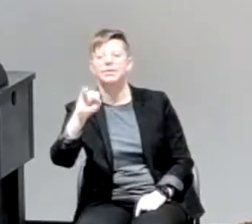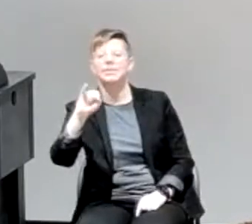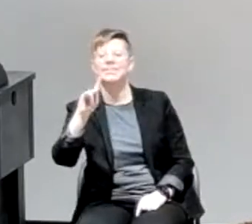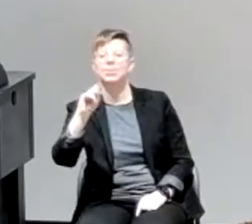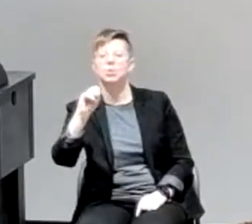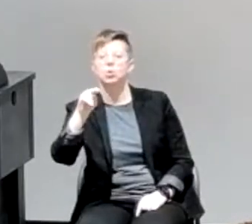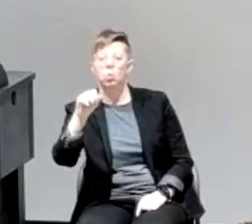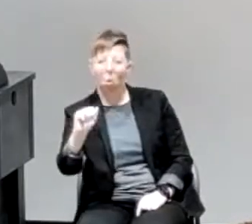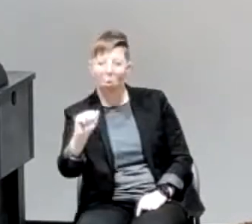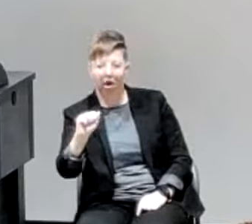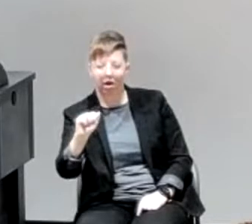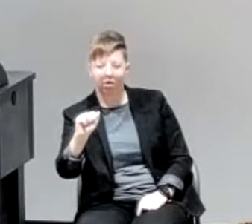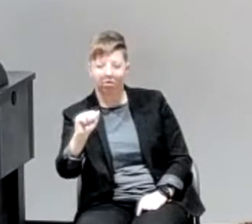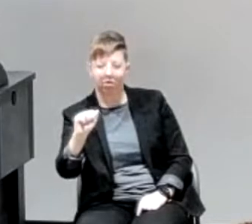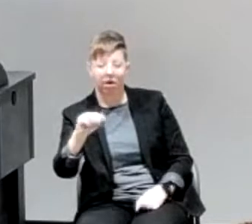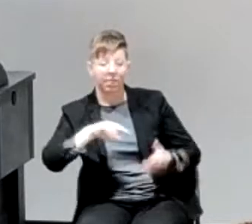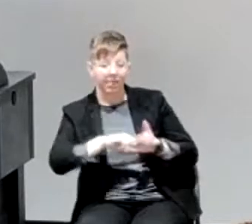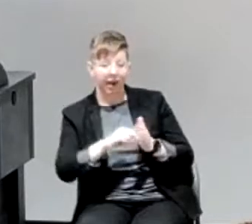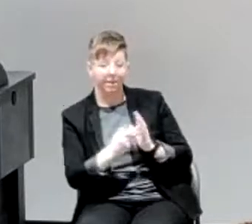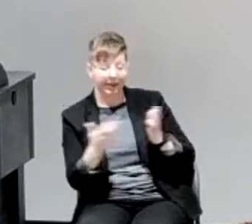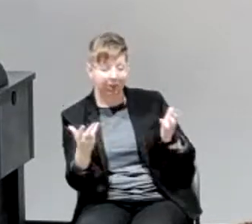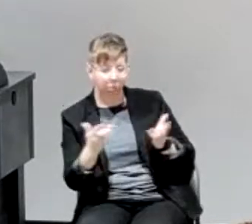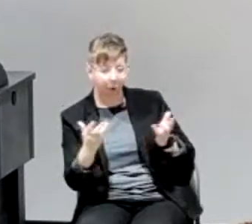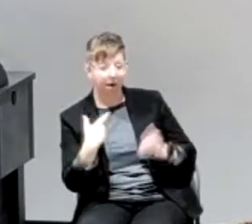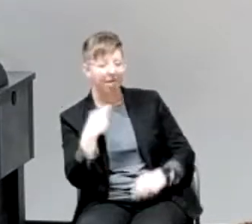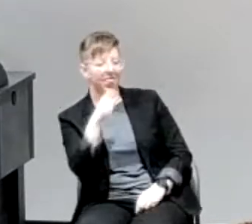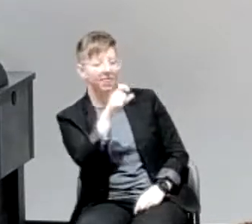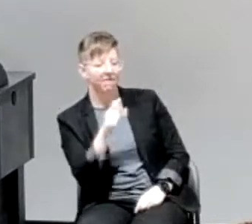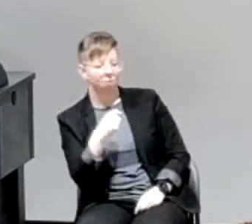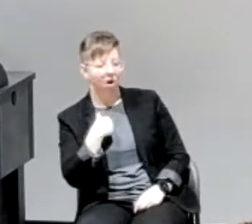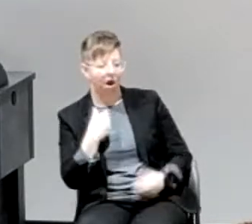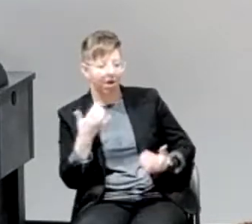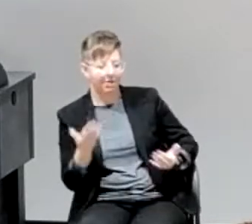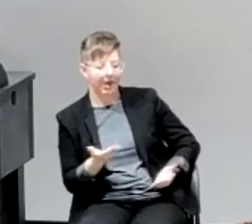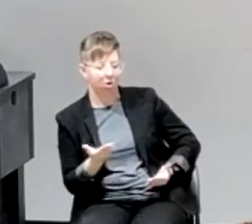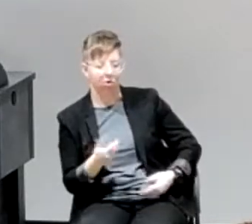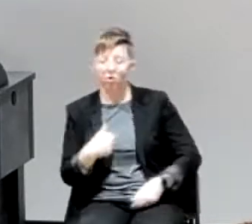Two members bump into each other and I say -- literally translates into I see you.